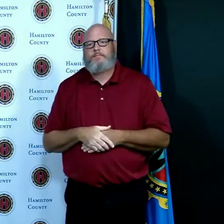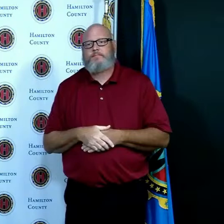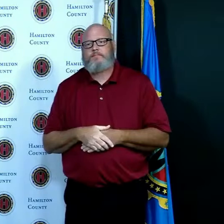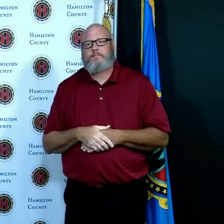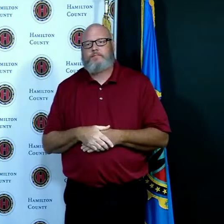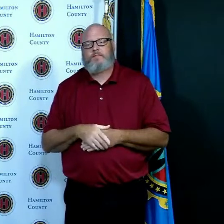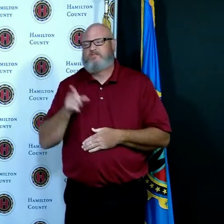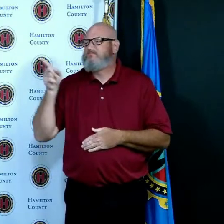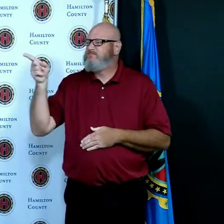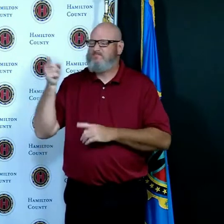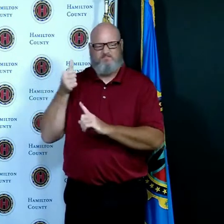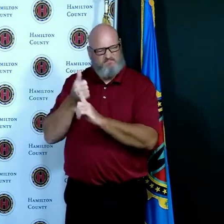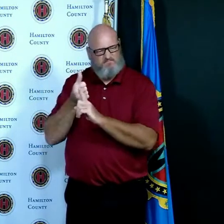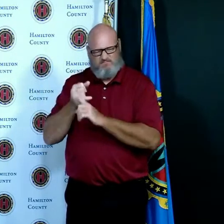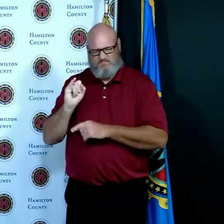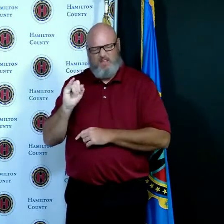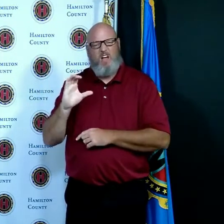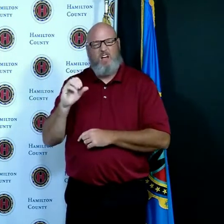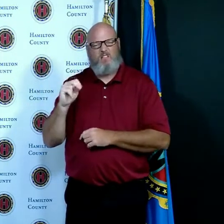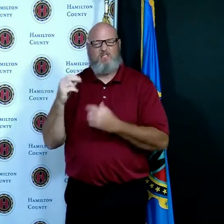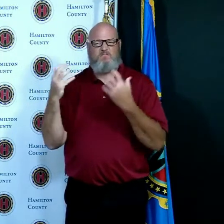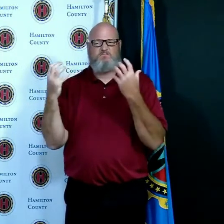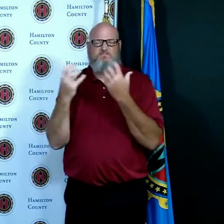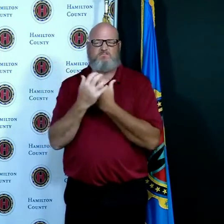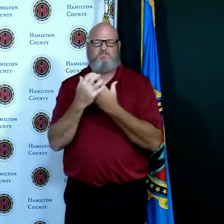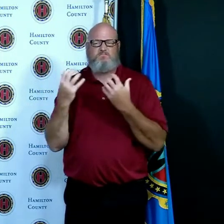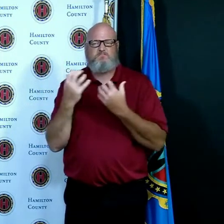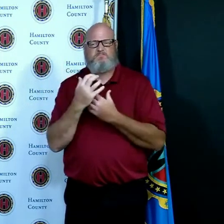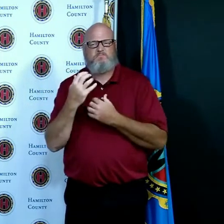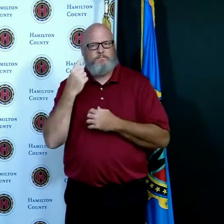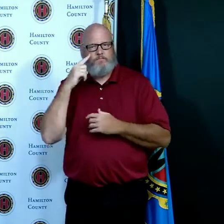especially for young people I have a young intern in my office her